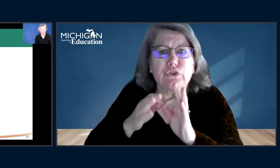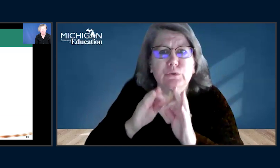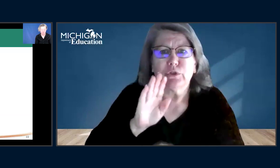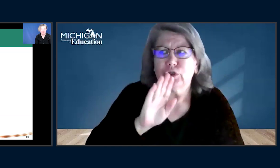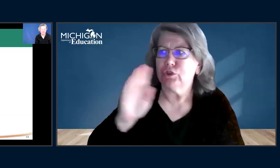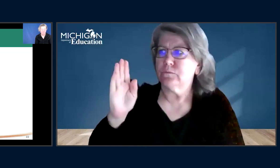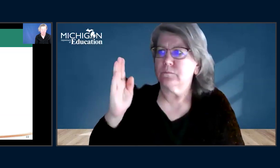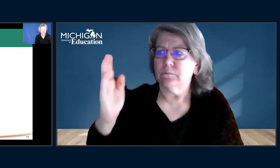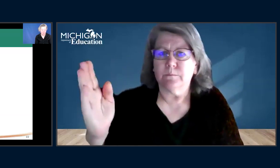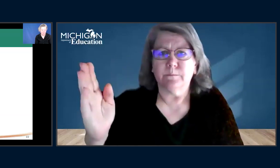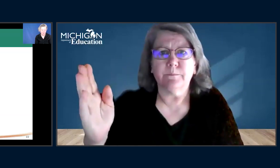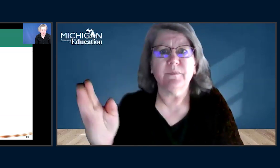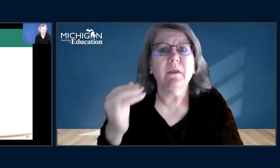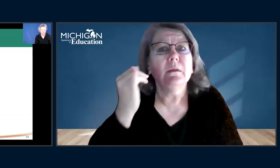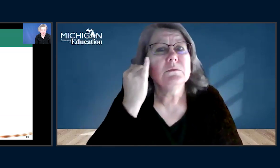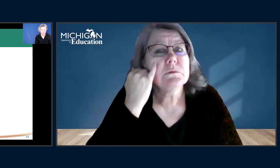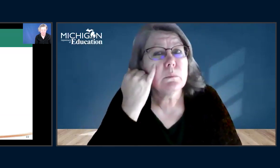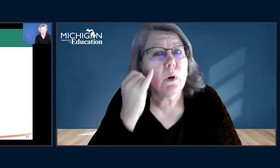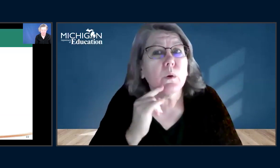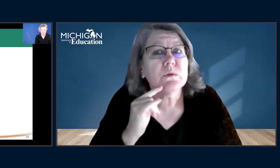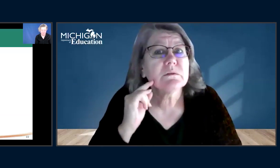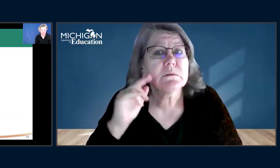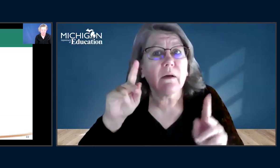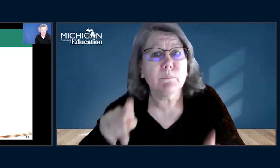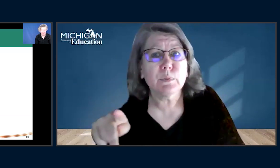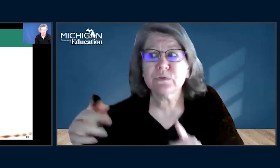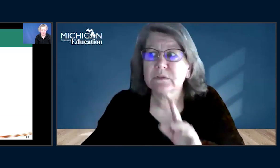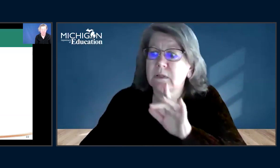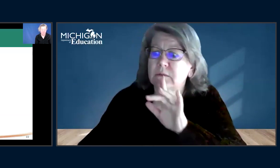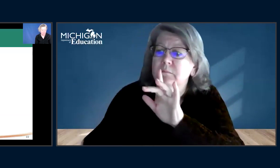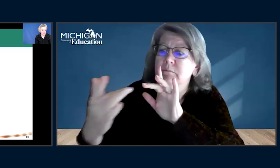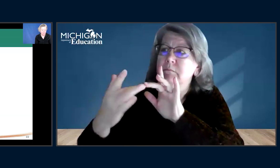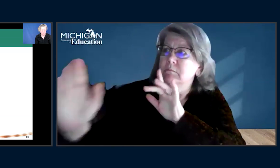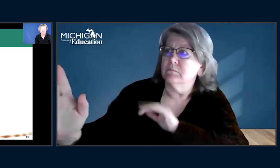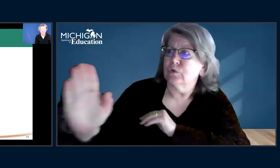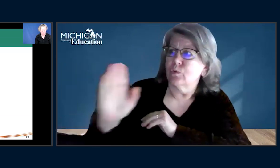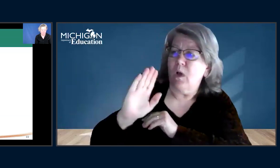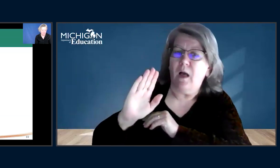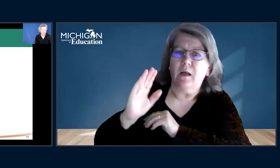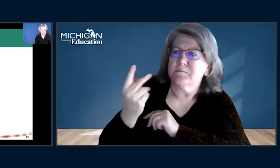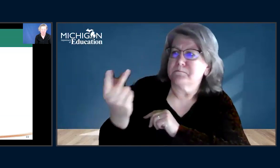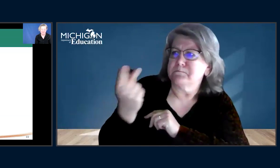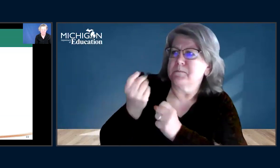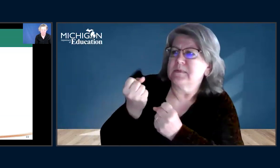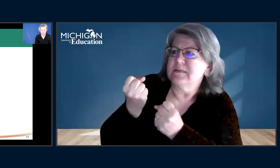who has a concern. We have an interpreter who actually interprets that conversation via video. So suppose a deaf person, let's just say, were to